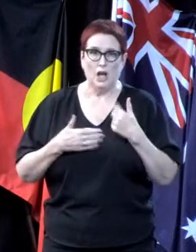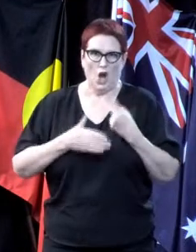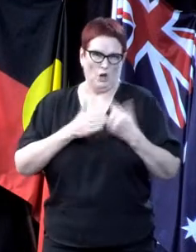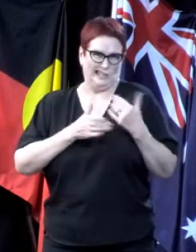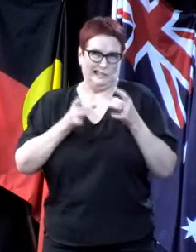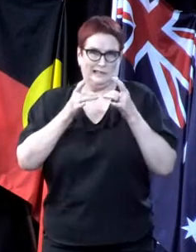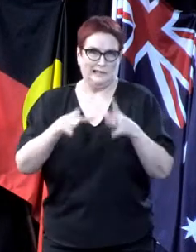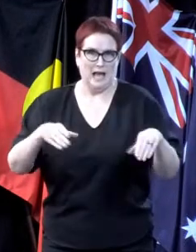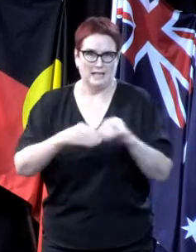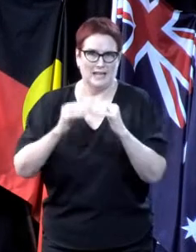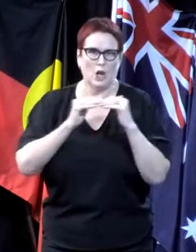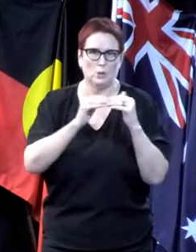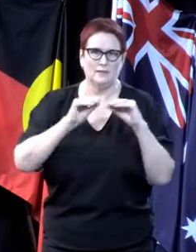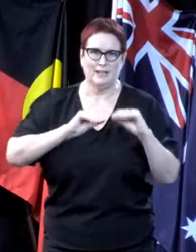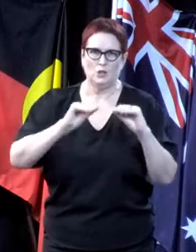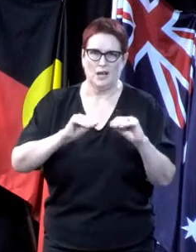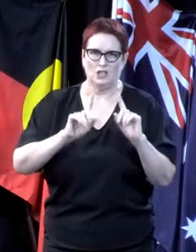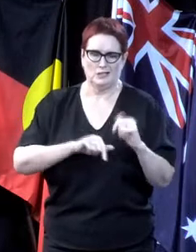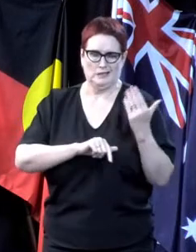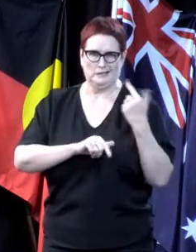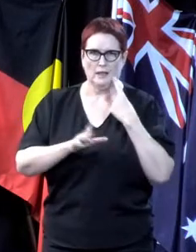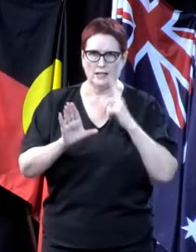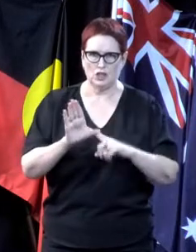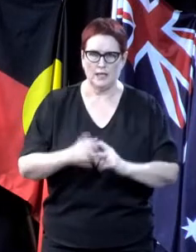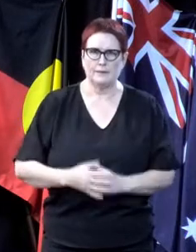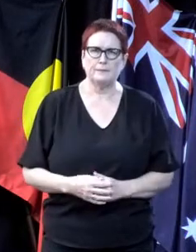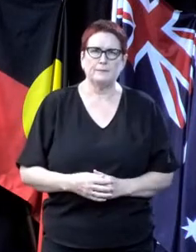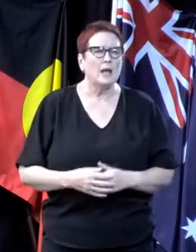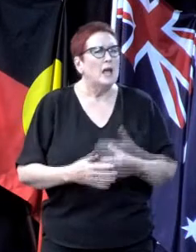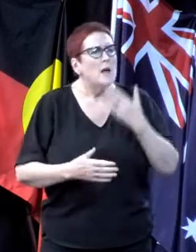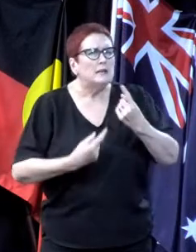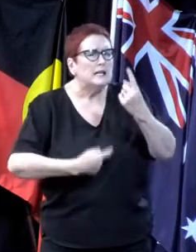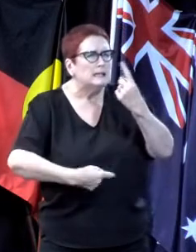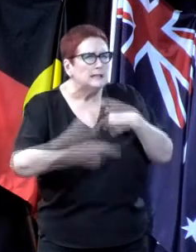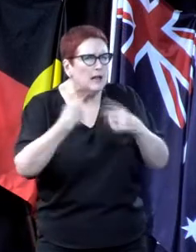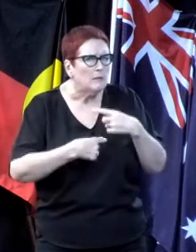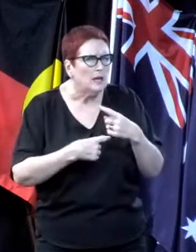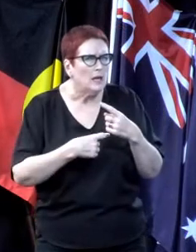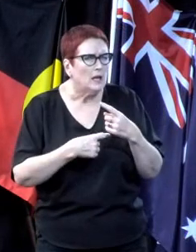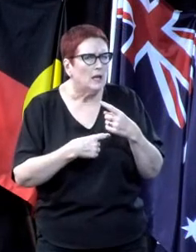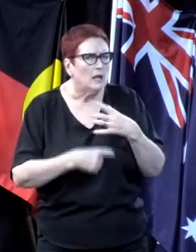I just want to get the metes and bounds of what it is that the department says you have to do by way of training